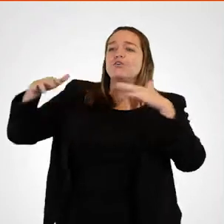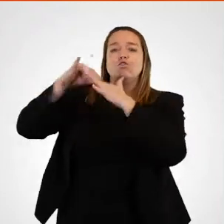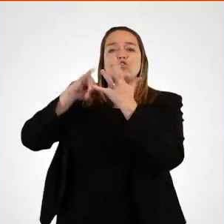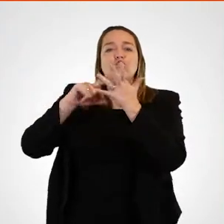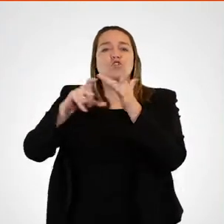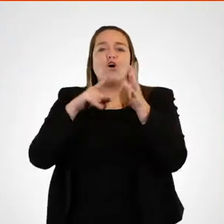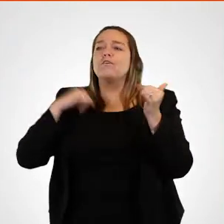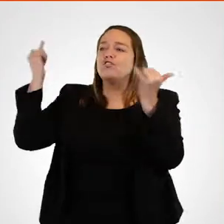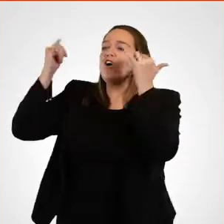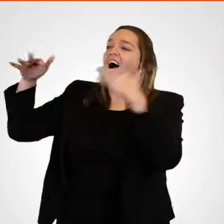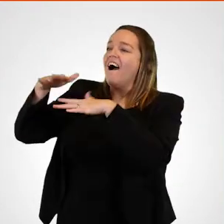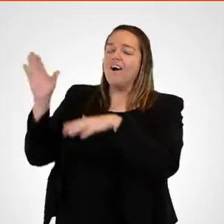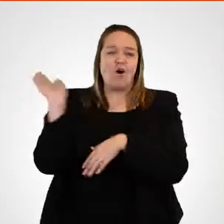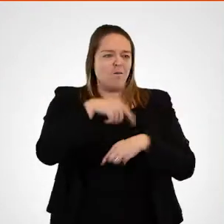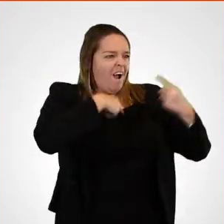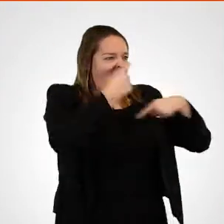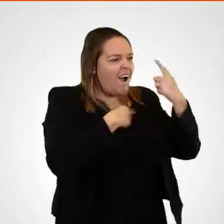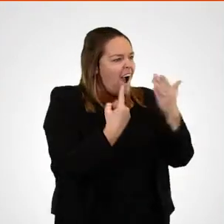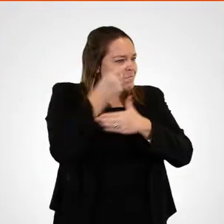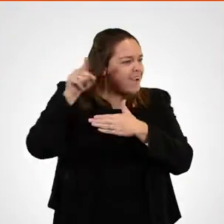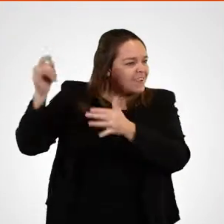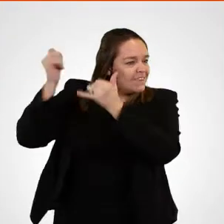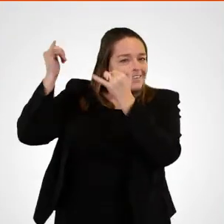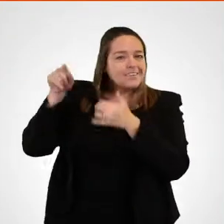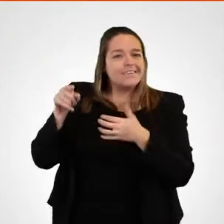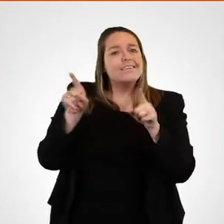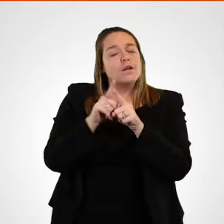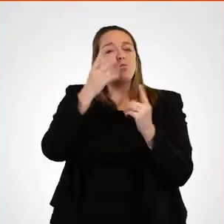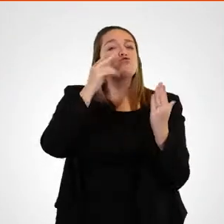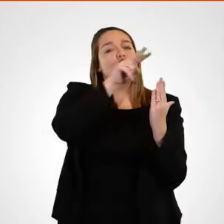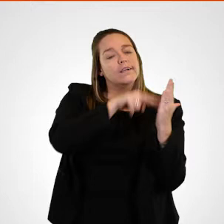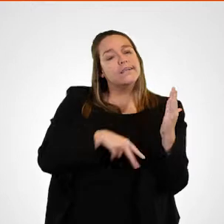and they come home and they tell their friend about the social event. Well, that's what readers do, too.